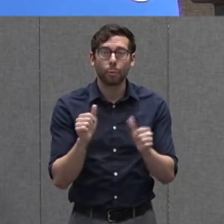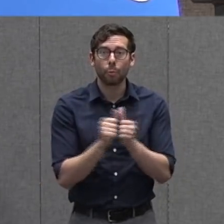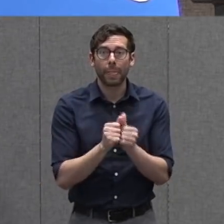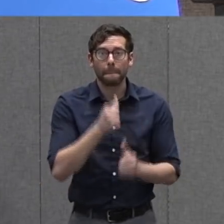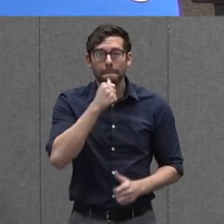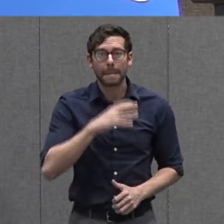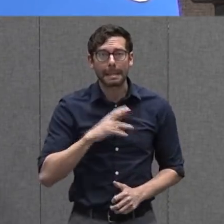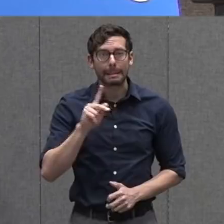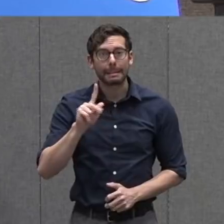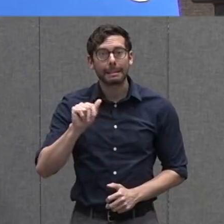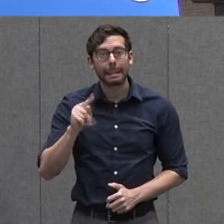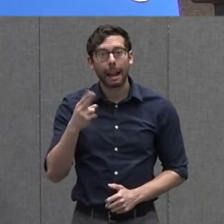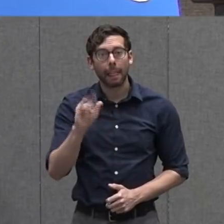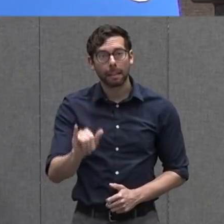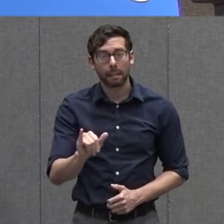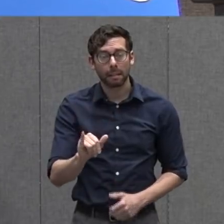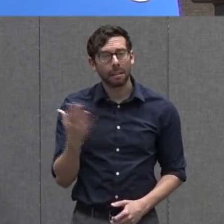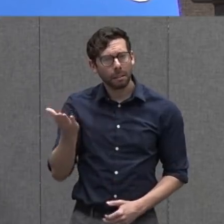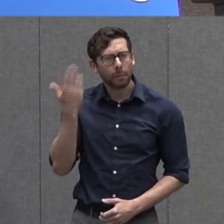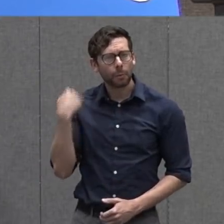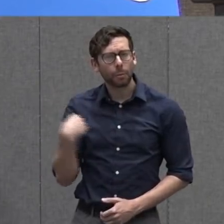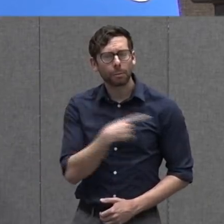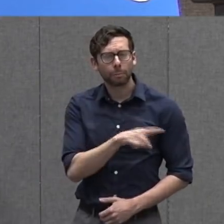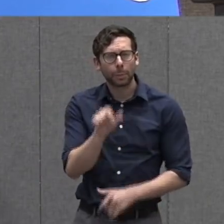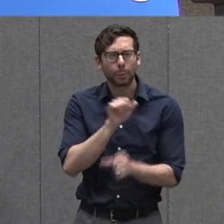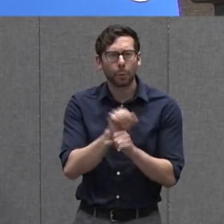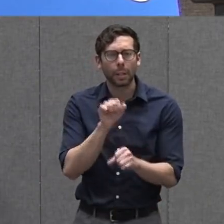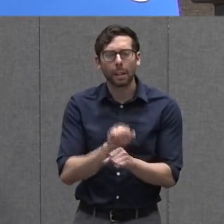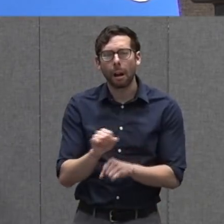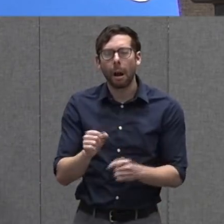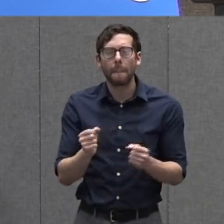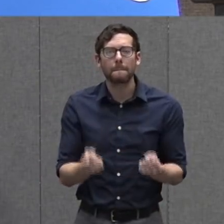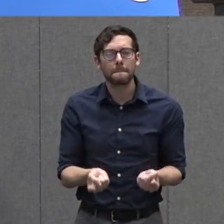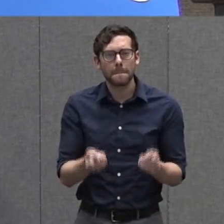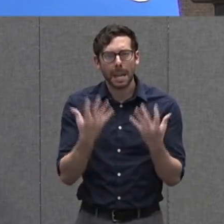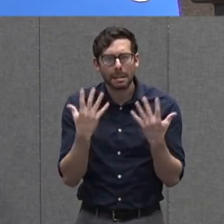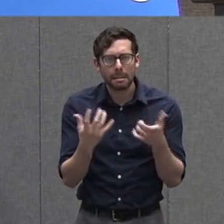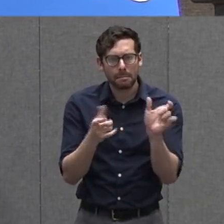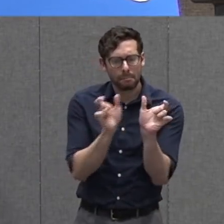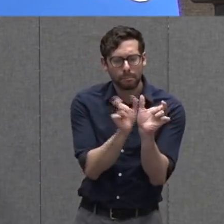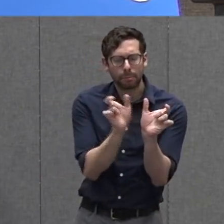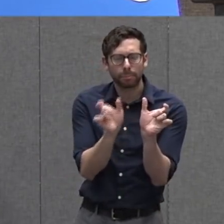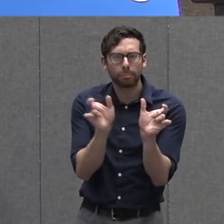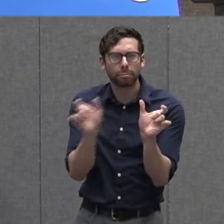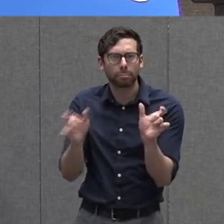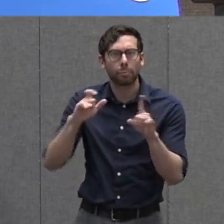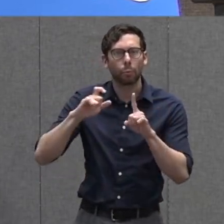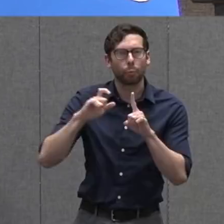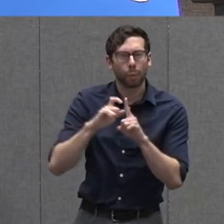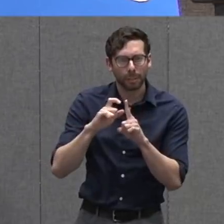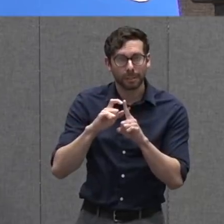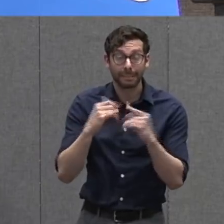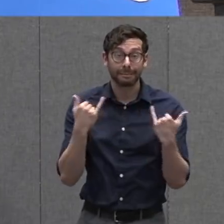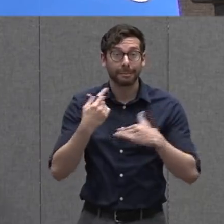really hard on multi-syllabic words, and today we're going to have a little bit of fun with our multi-syllabic words.